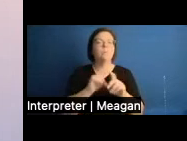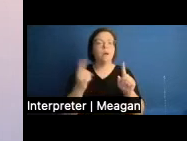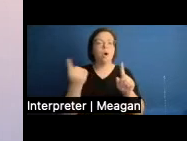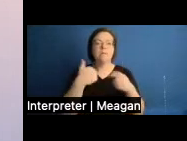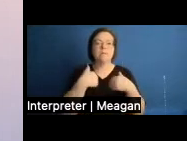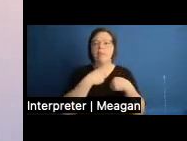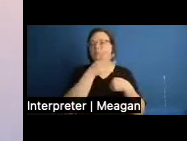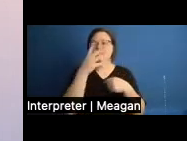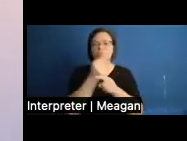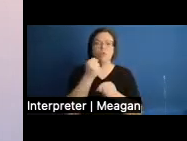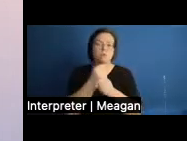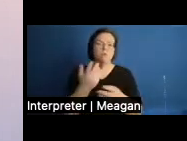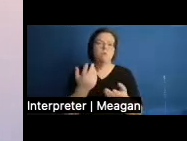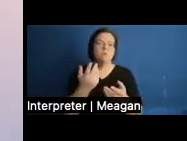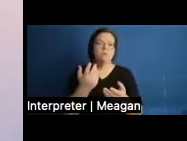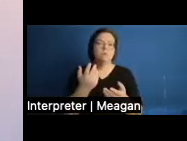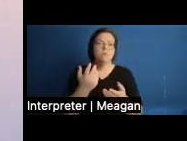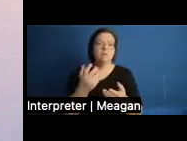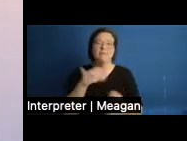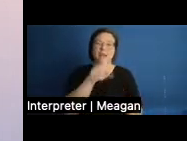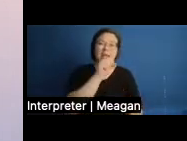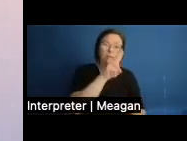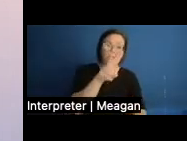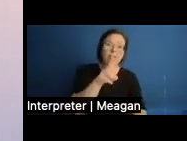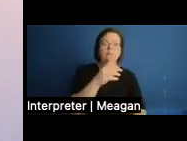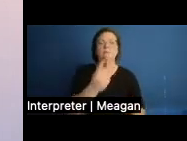farm-truck, and sometimes it was like an SUV sometimes it was an actual truck like a Chevy.